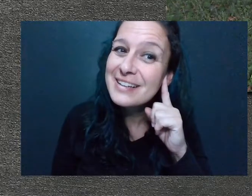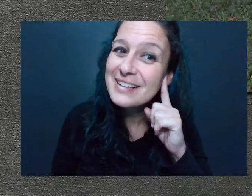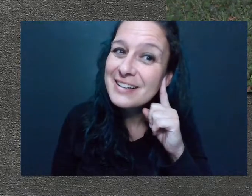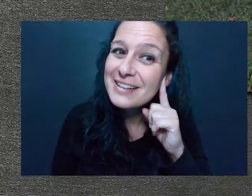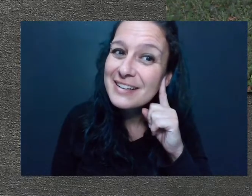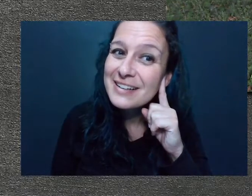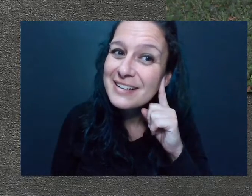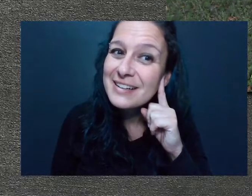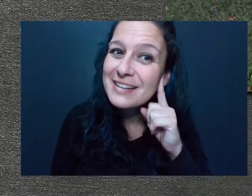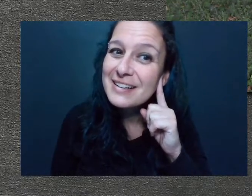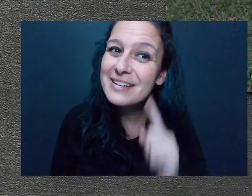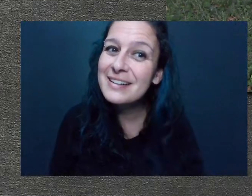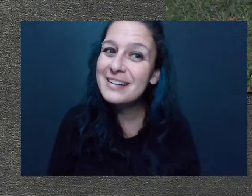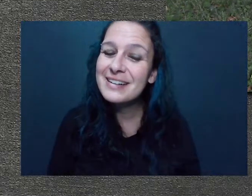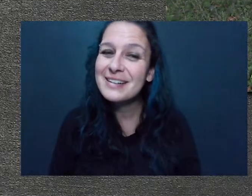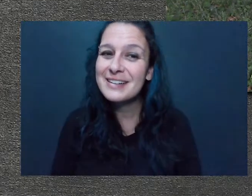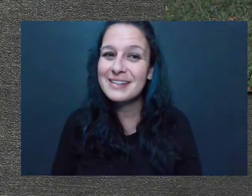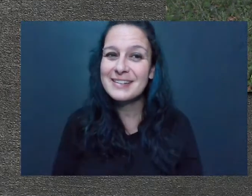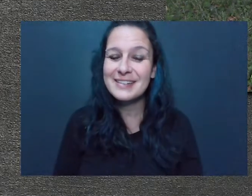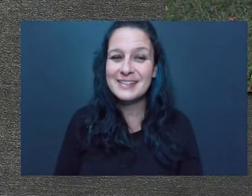[birds chirping]